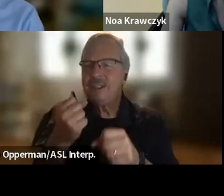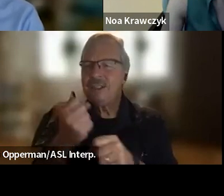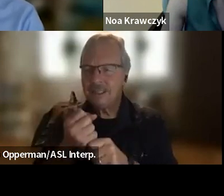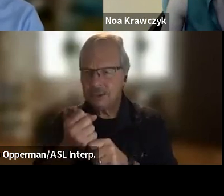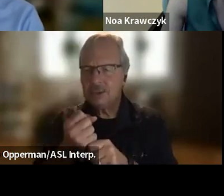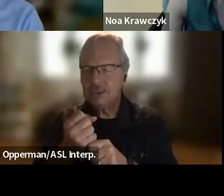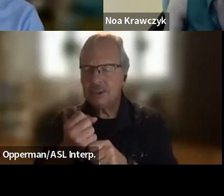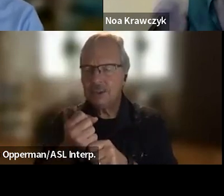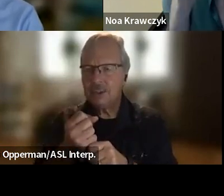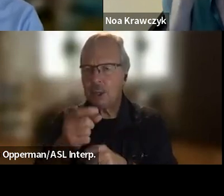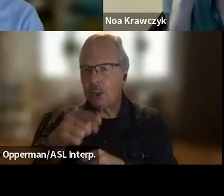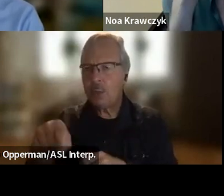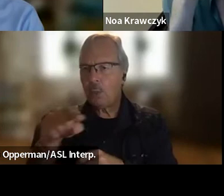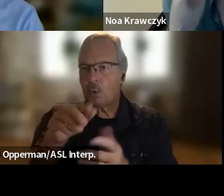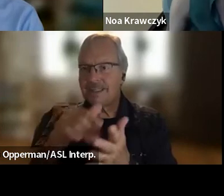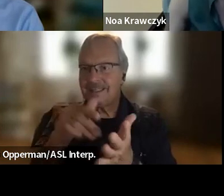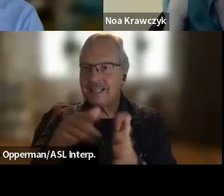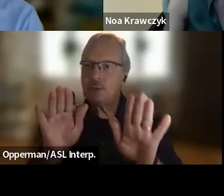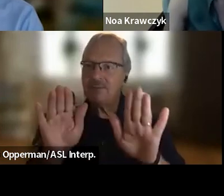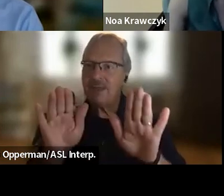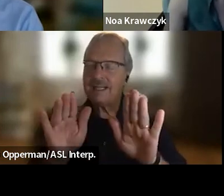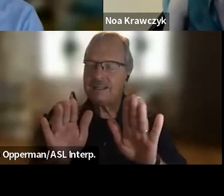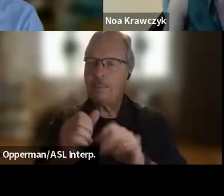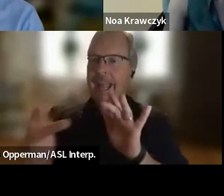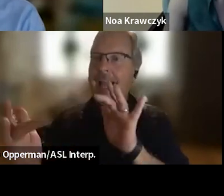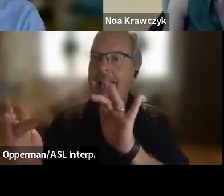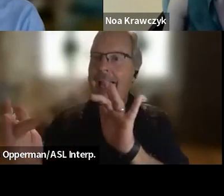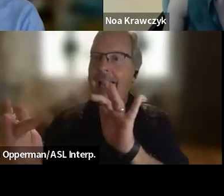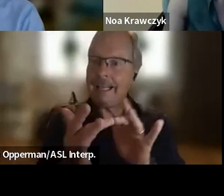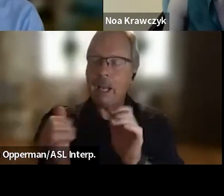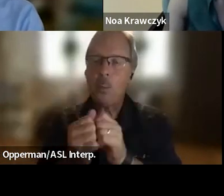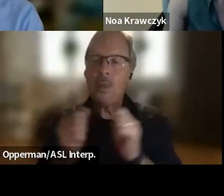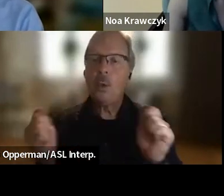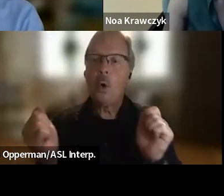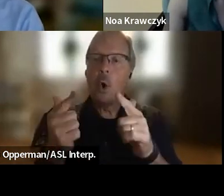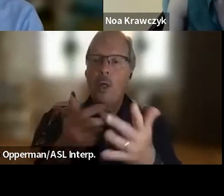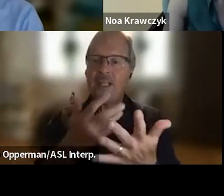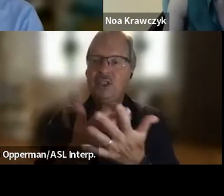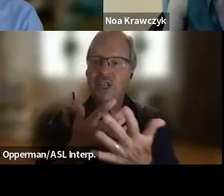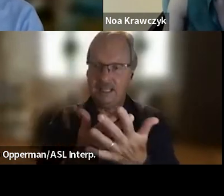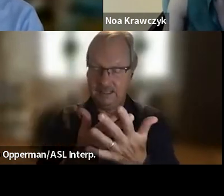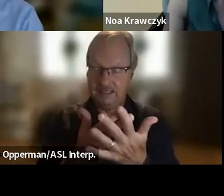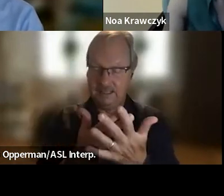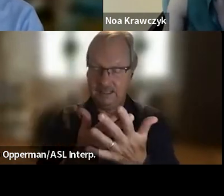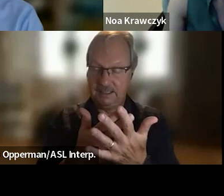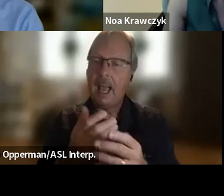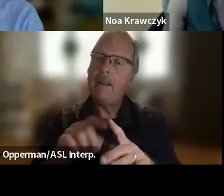those centers of excellence will make contact with all the jails and begin to work with the medical staff